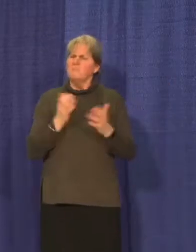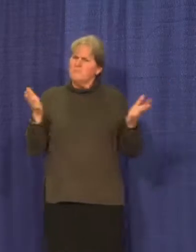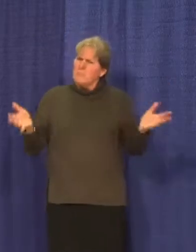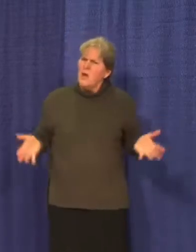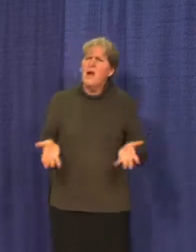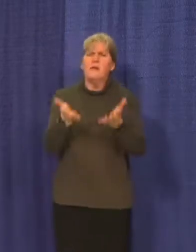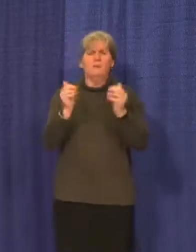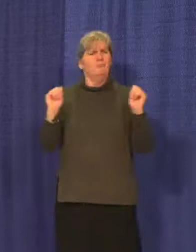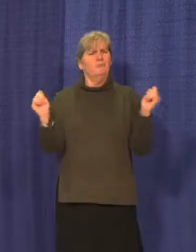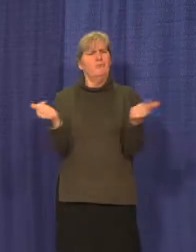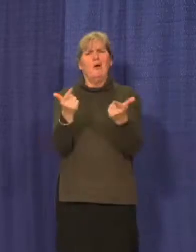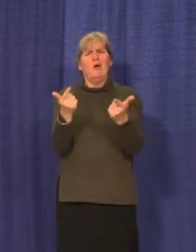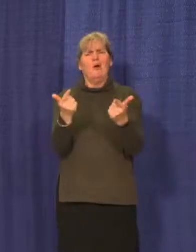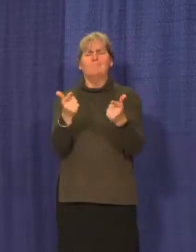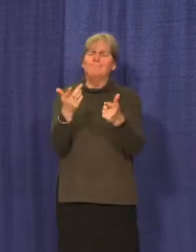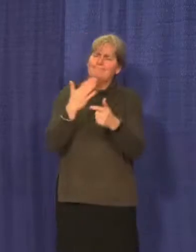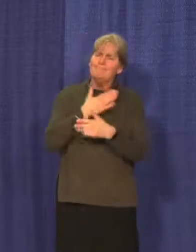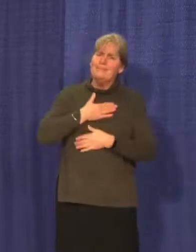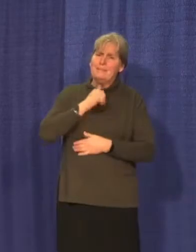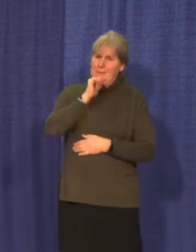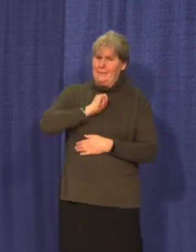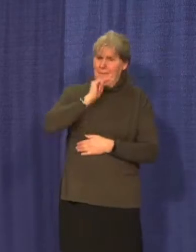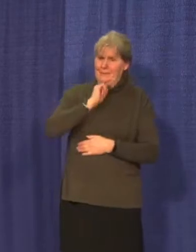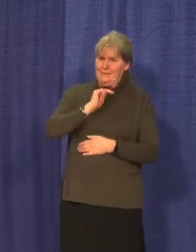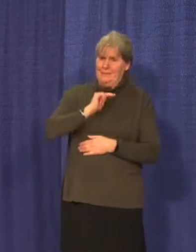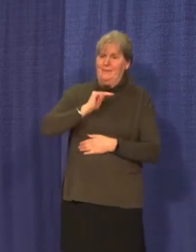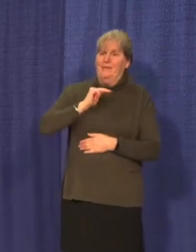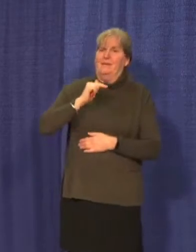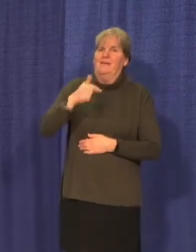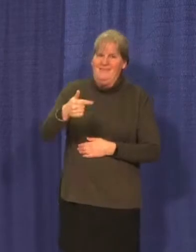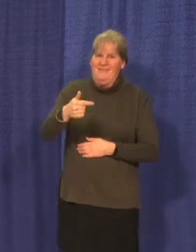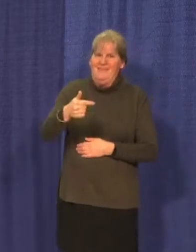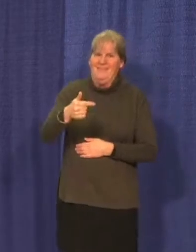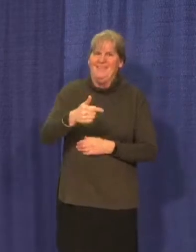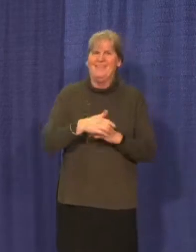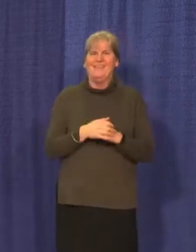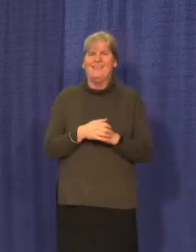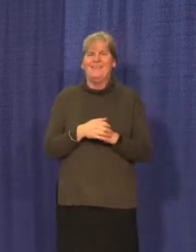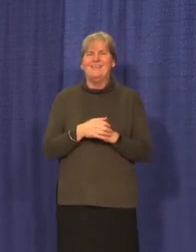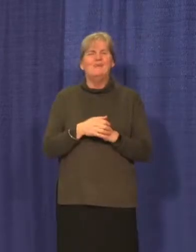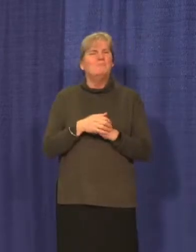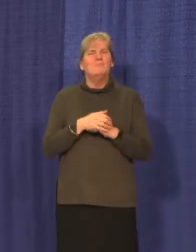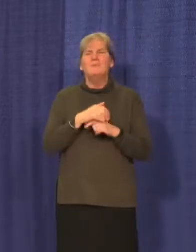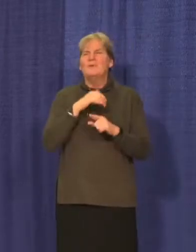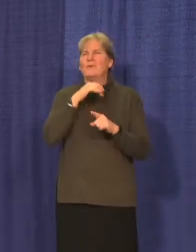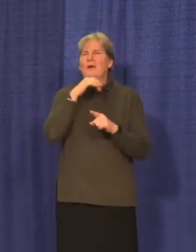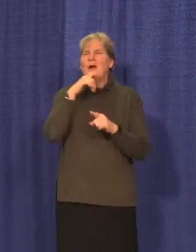And I encourage everyone to remain patient and wait your turn. And again, the necessary need to